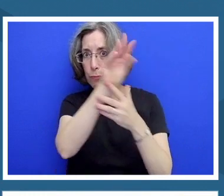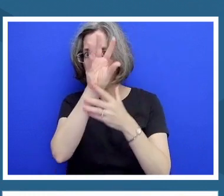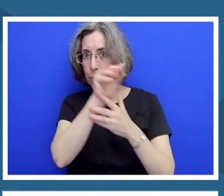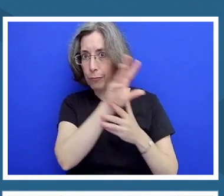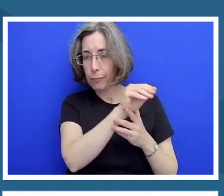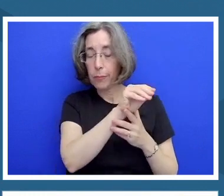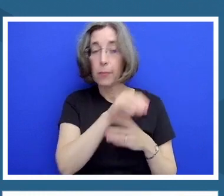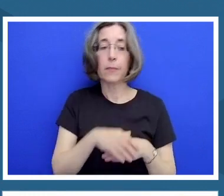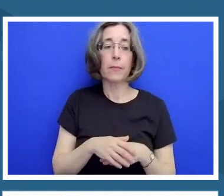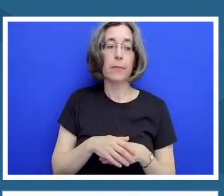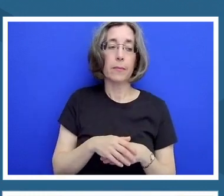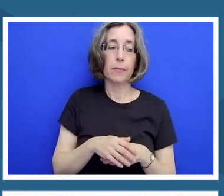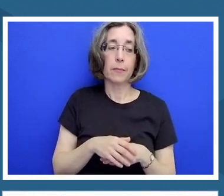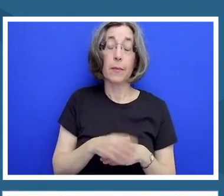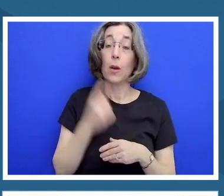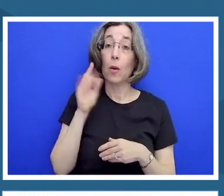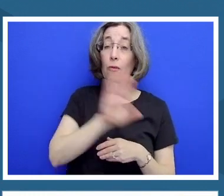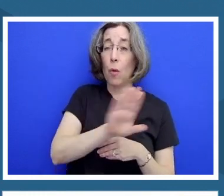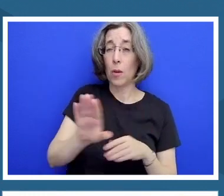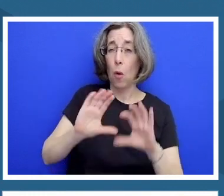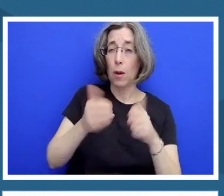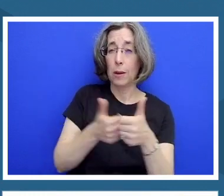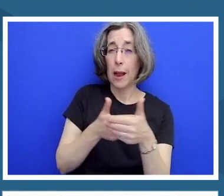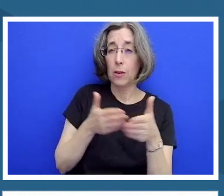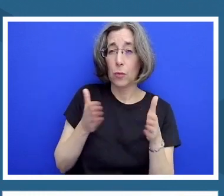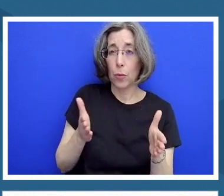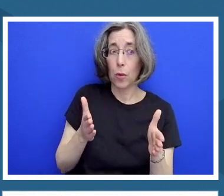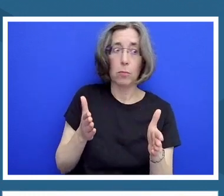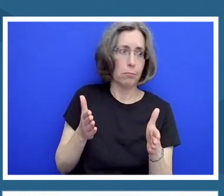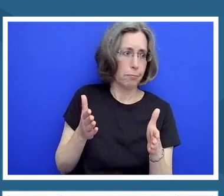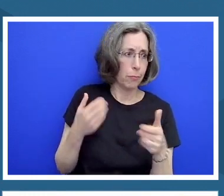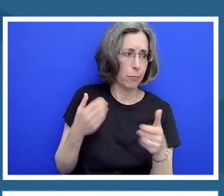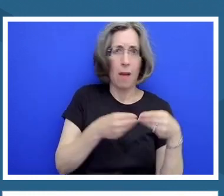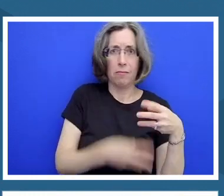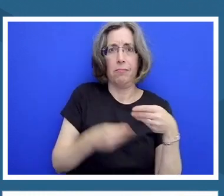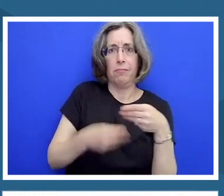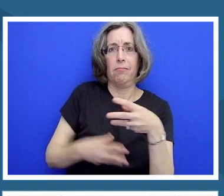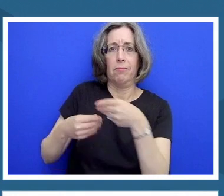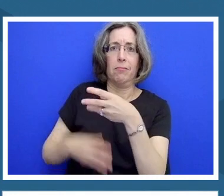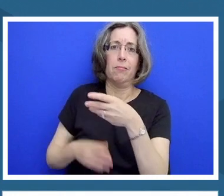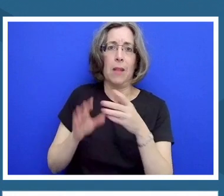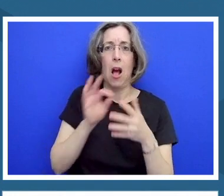of really great uh uh connections for